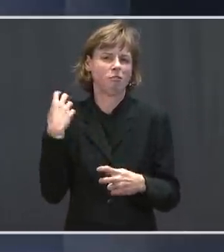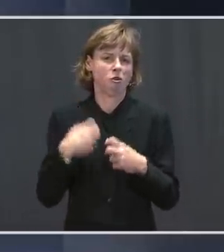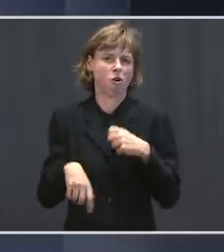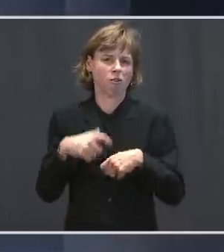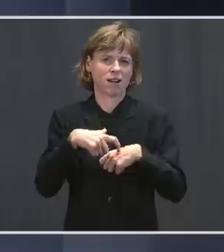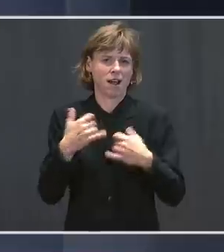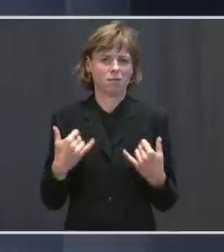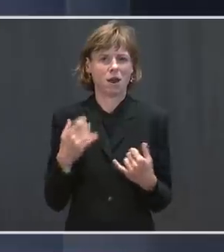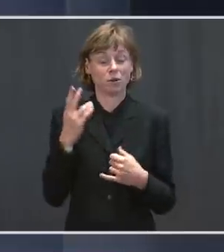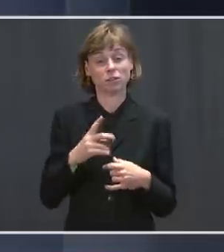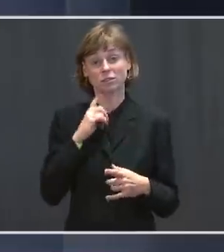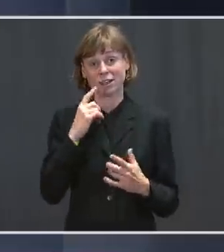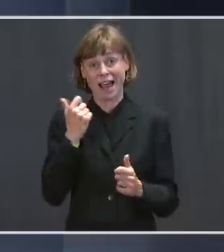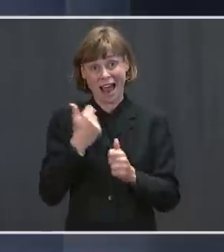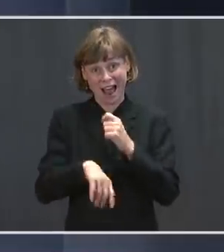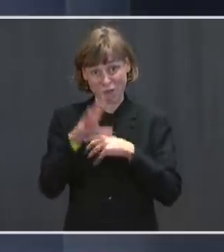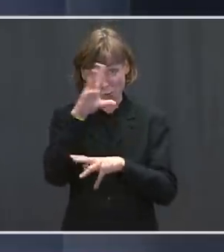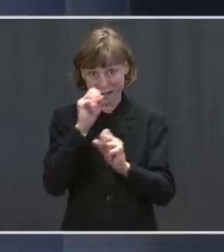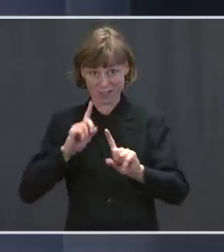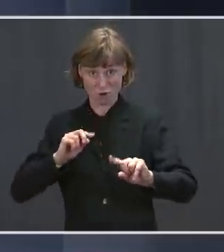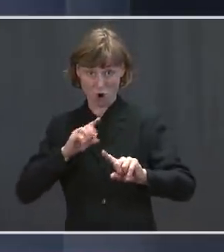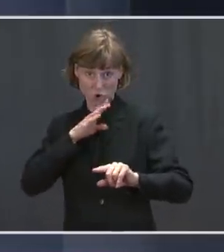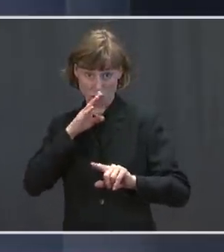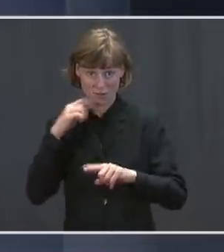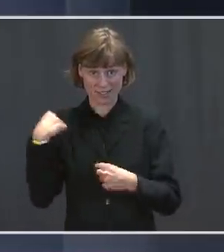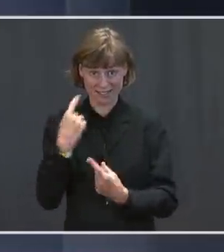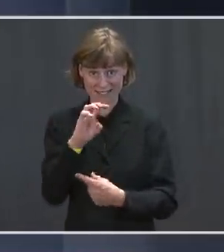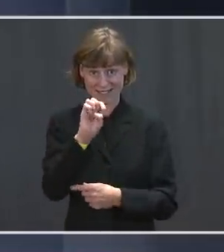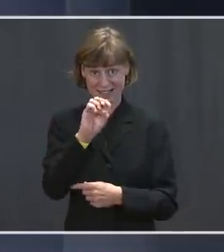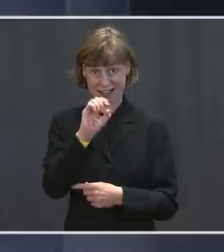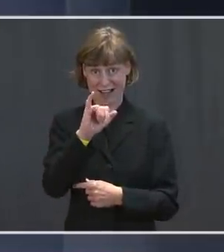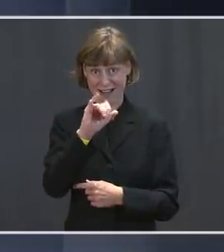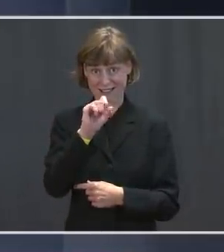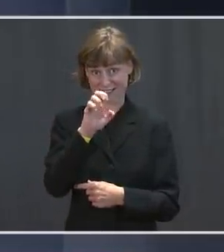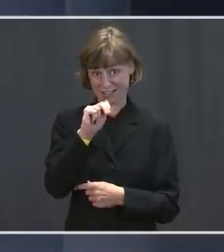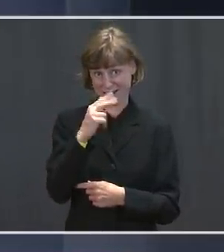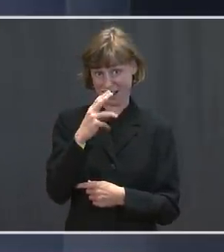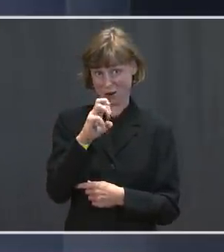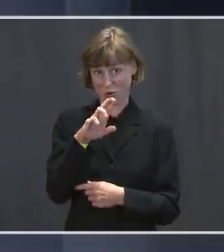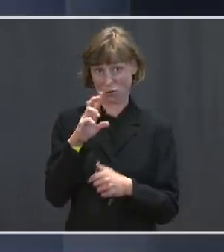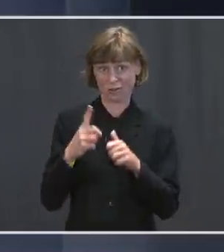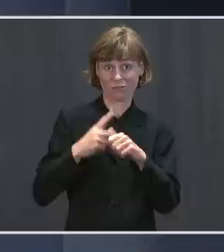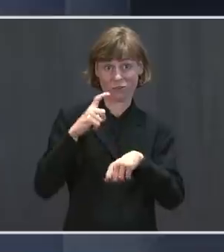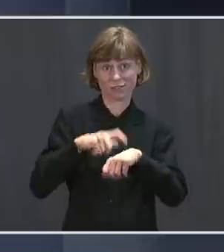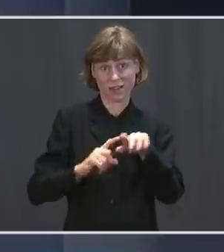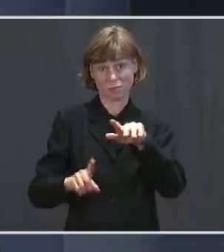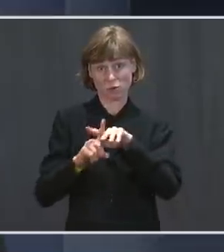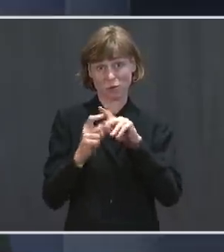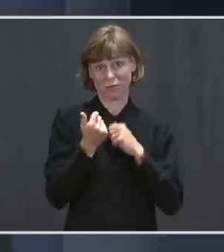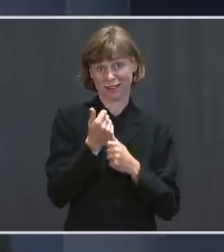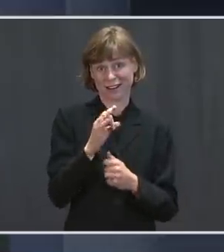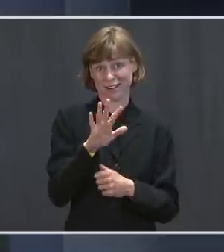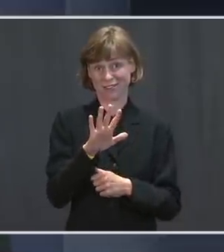Every President has attended the breakfast since Dwight D. Eisenhower made his first appearance in 1954. Little trivia for your dinner table.